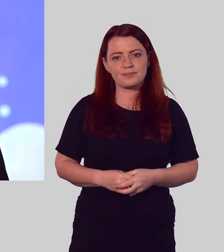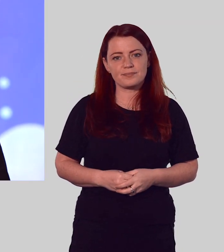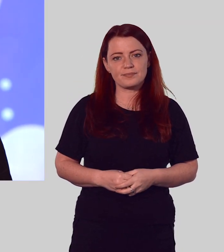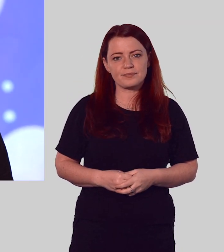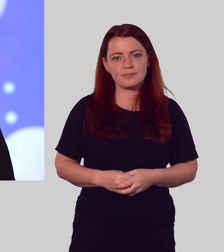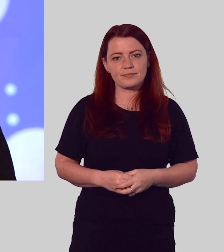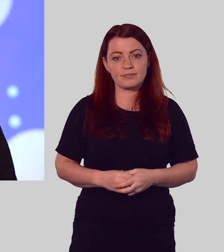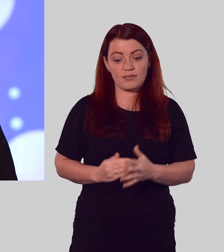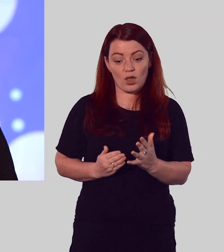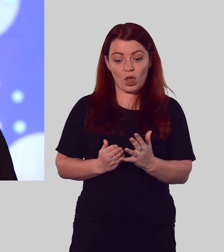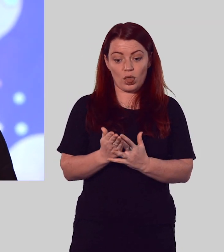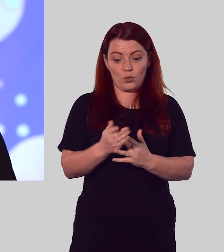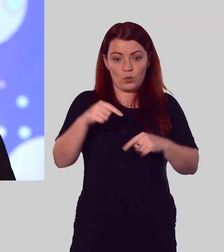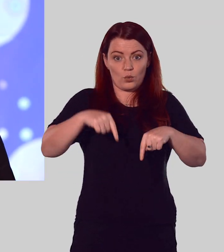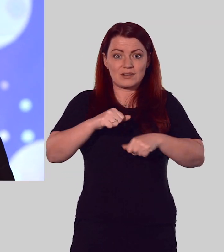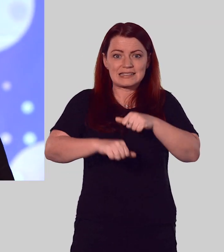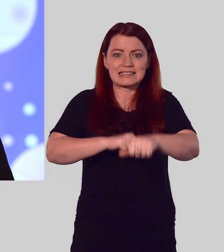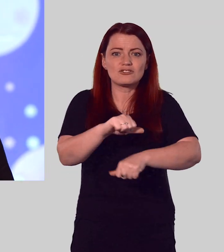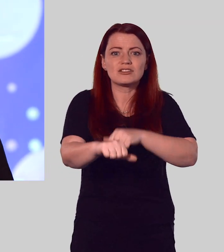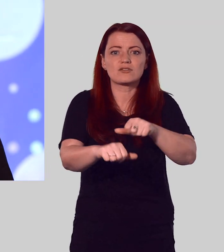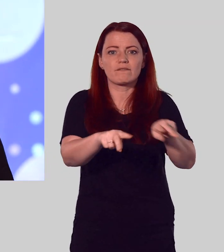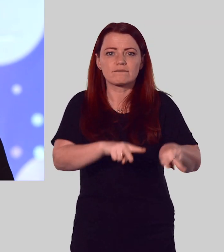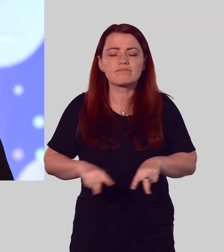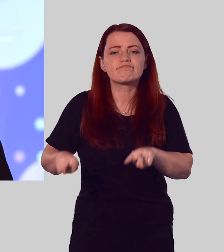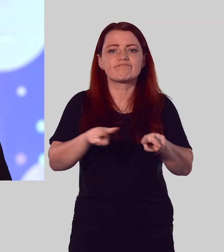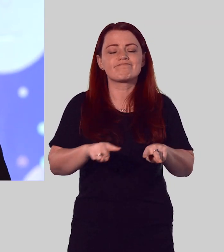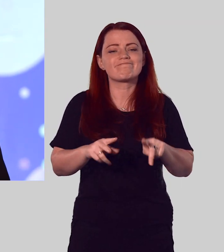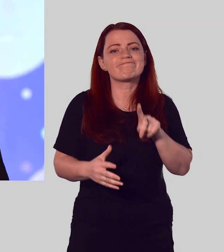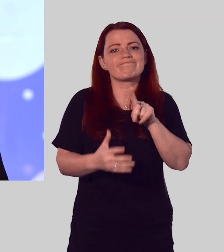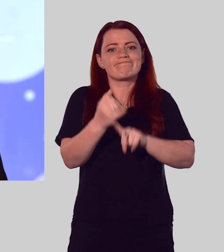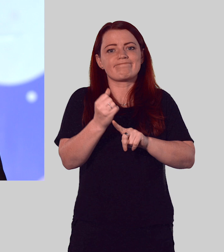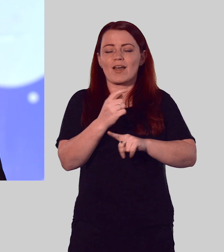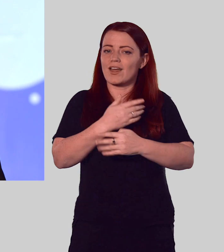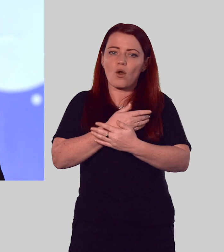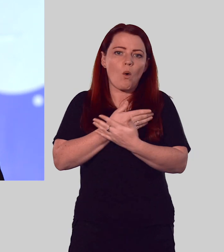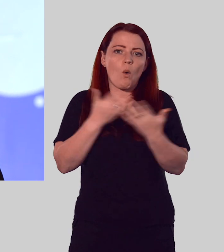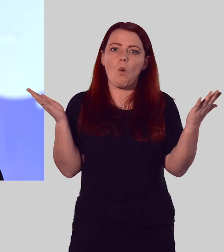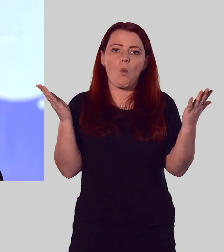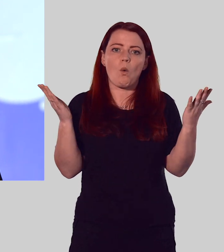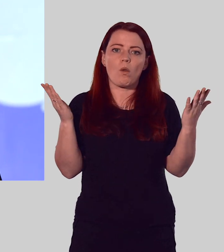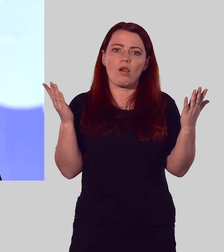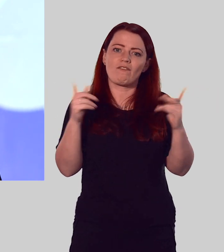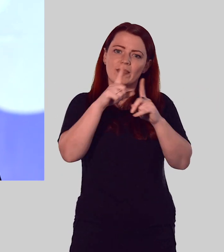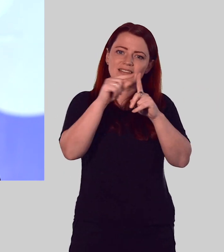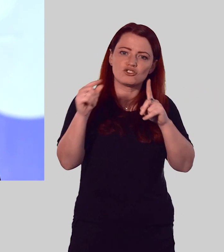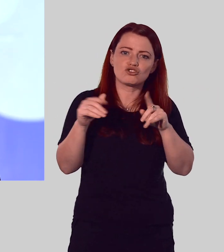Through this series of videos we've discovered that not all of these digital platforms are available and usable by all